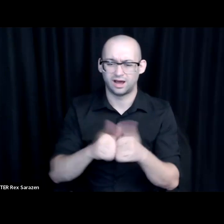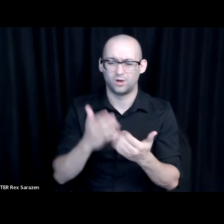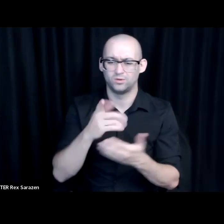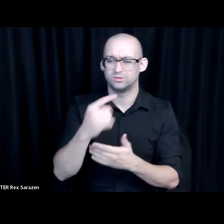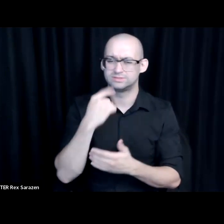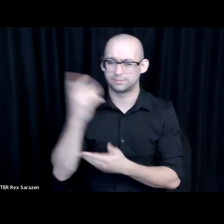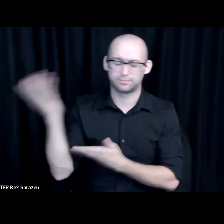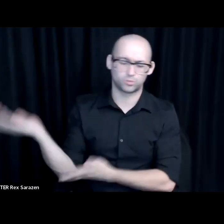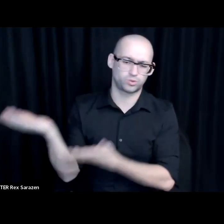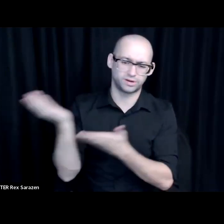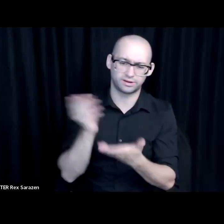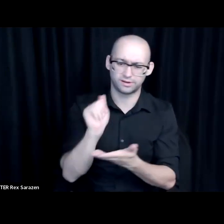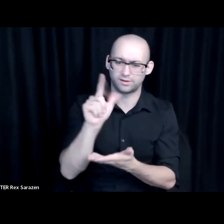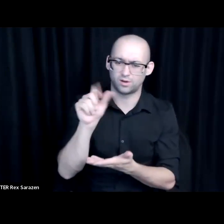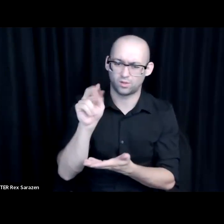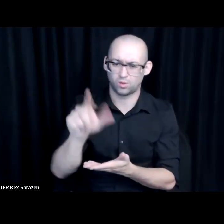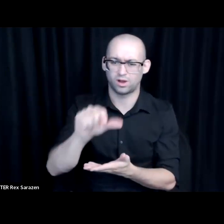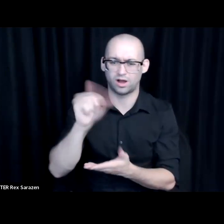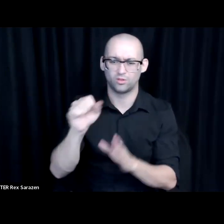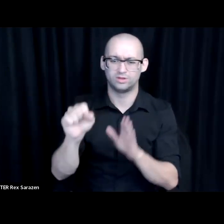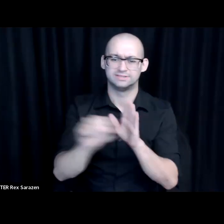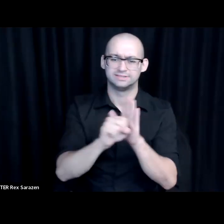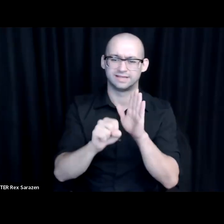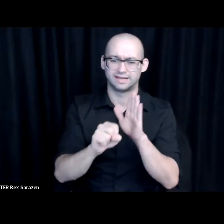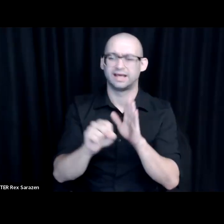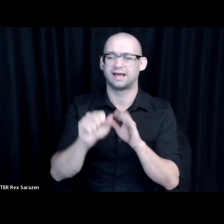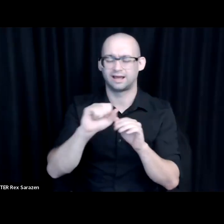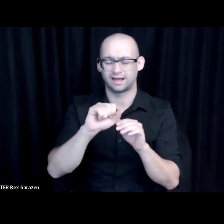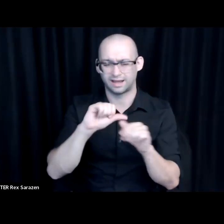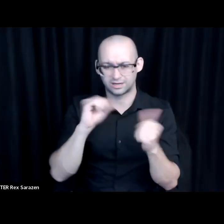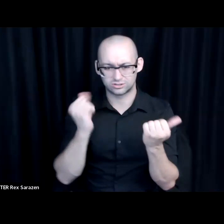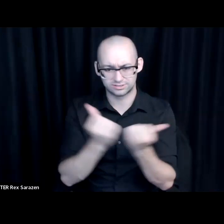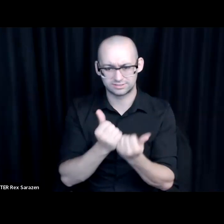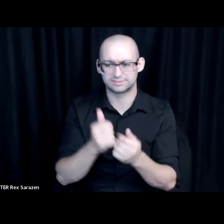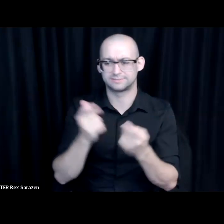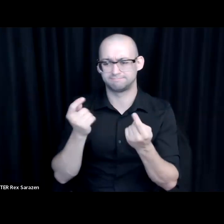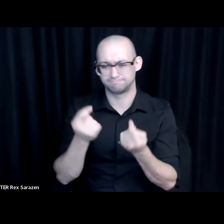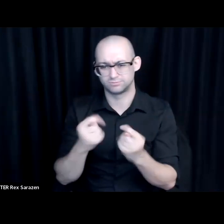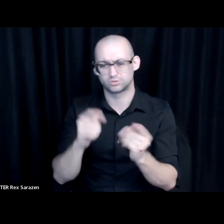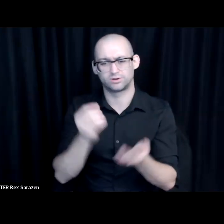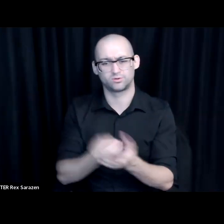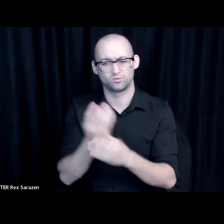the other state agencies. And you know, fostering that meaningful engagement with our Tribal Nation